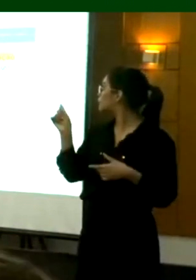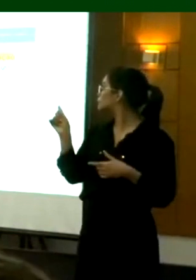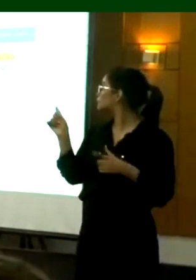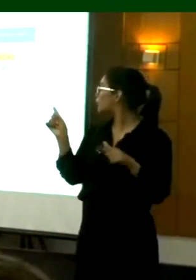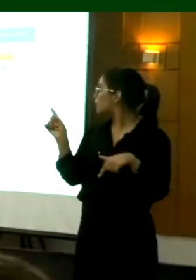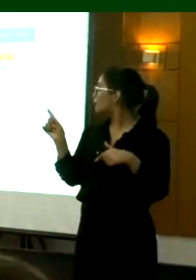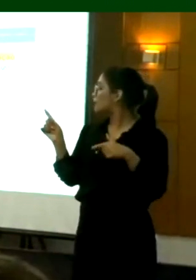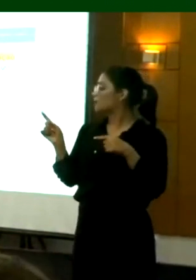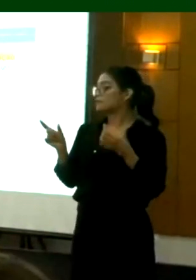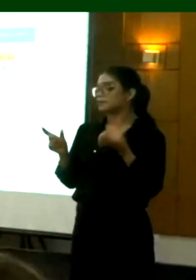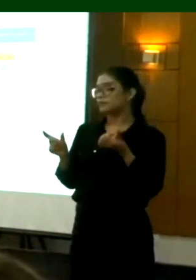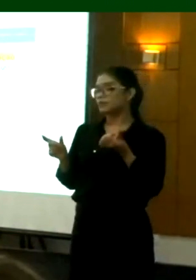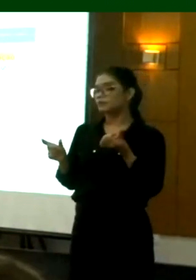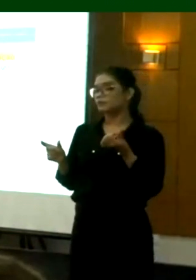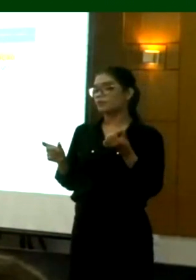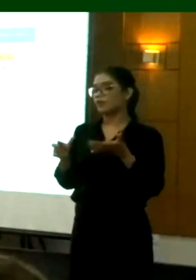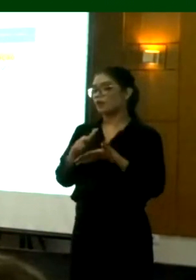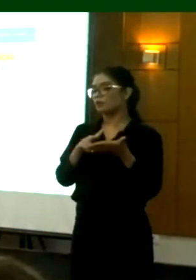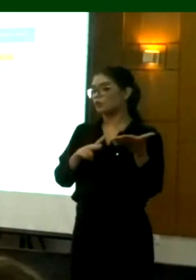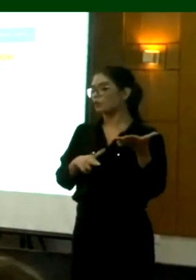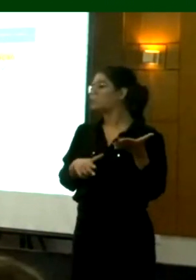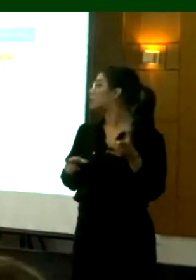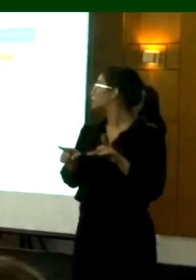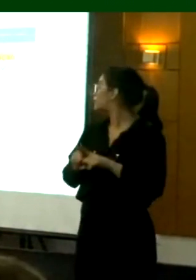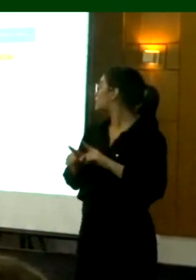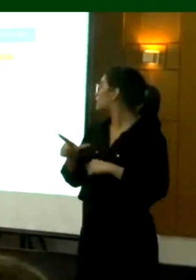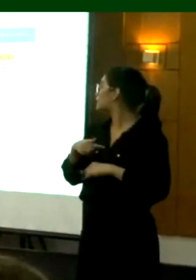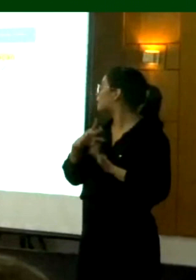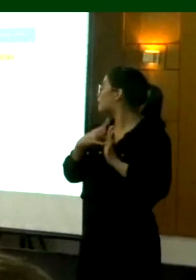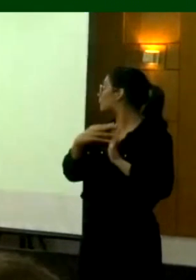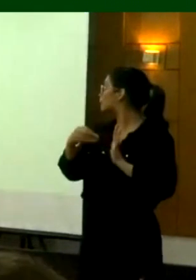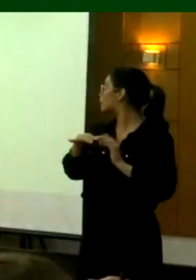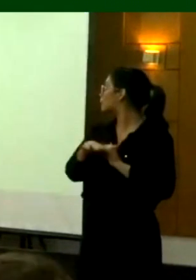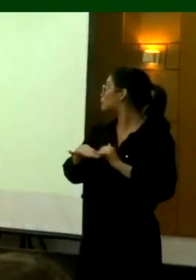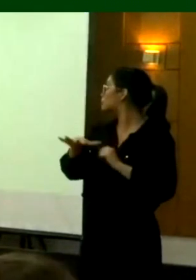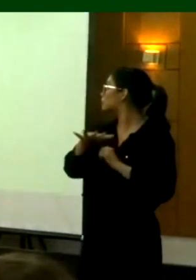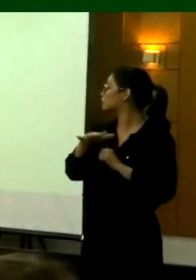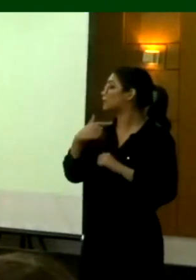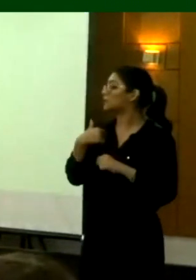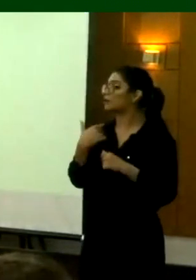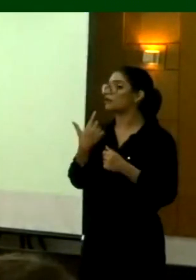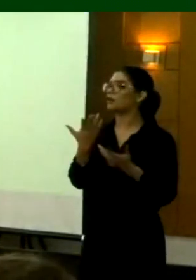and there are also some regional models and here I'm going to give the ufpa's contribution